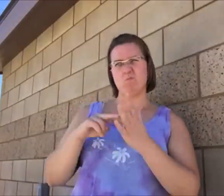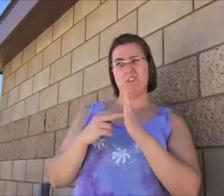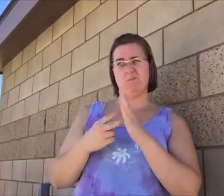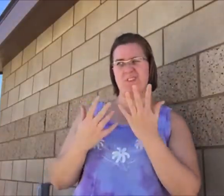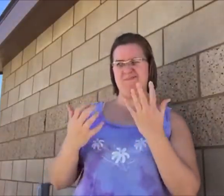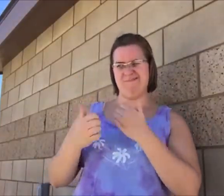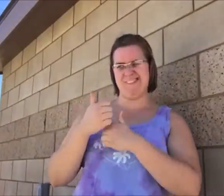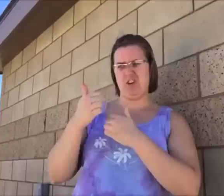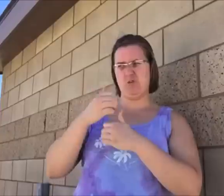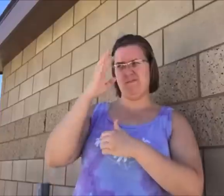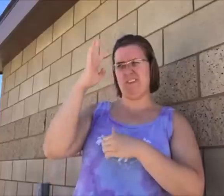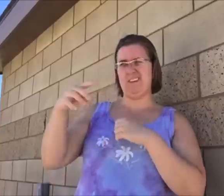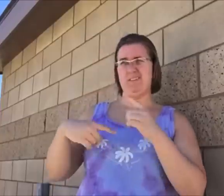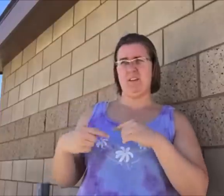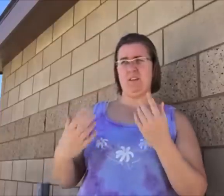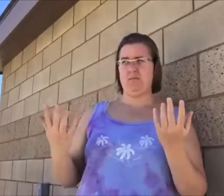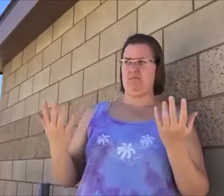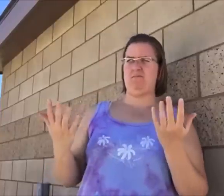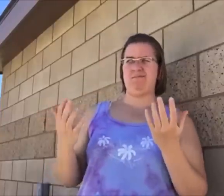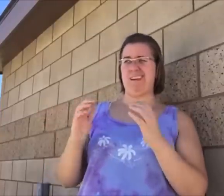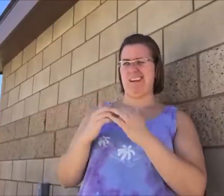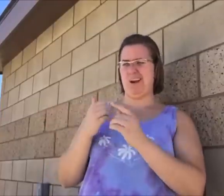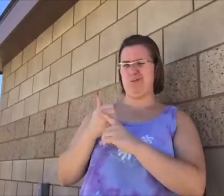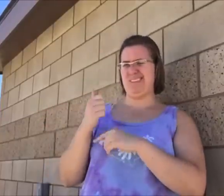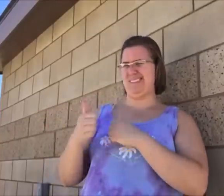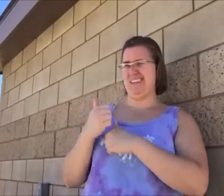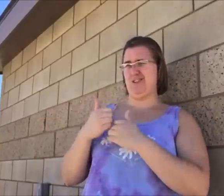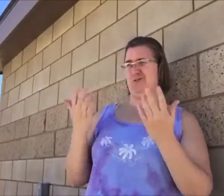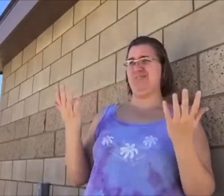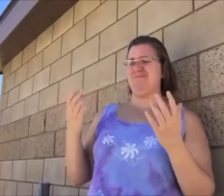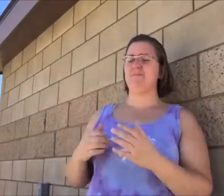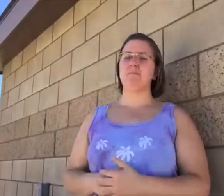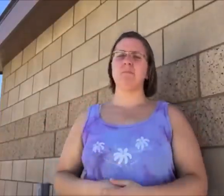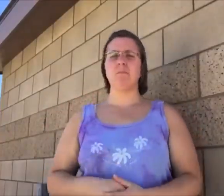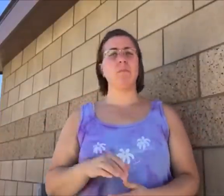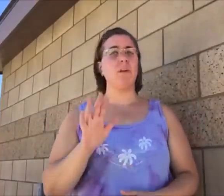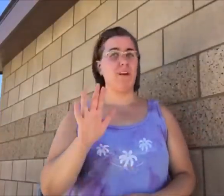"What do you mean, the dangers? How is that dangerous?"